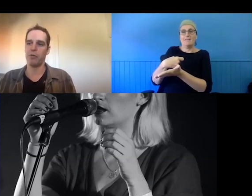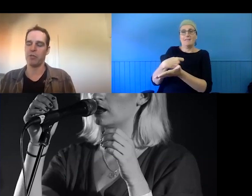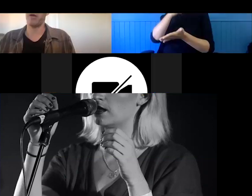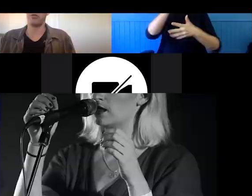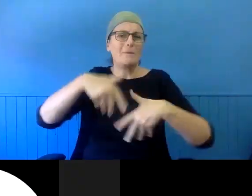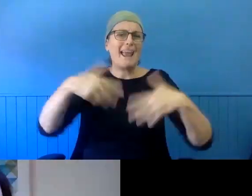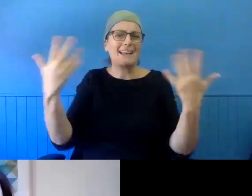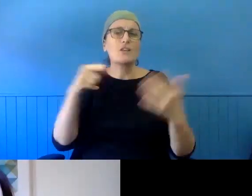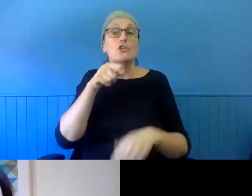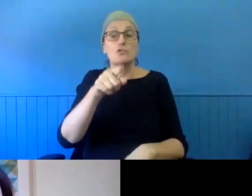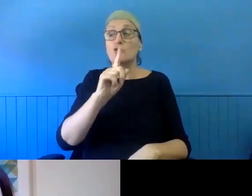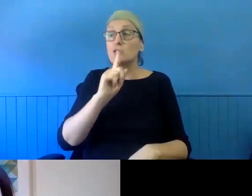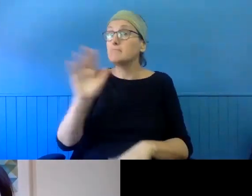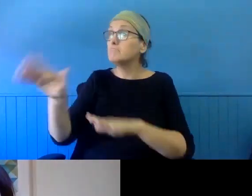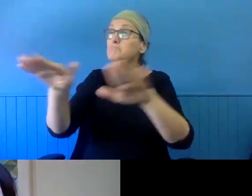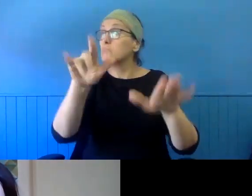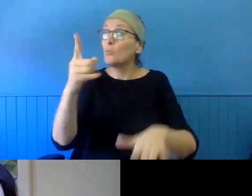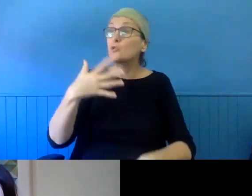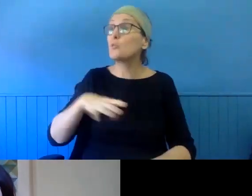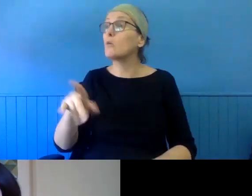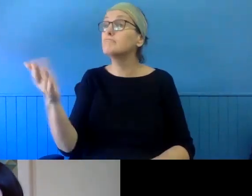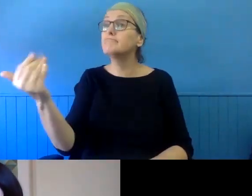Laura's looking at me now saying I think we've reached the end of the